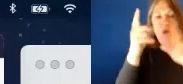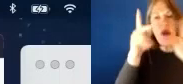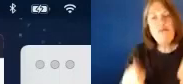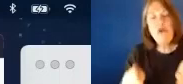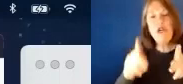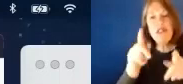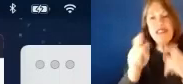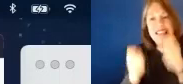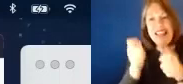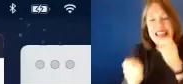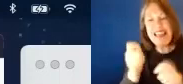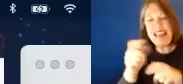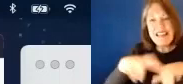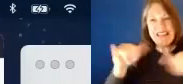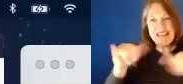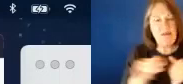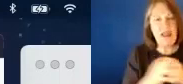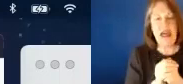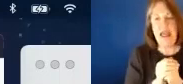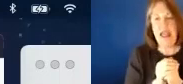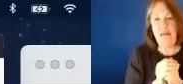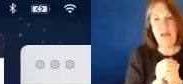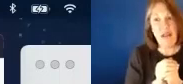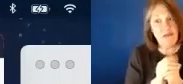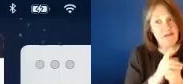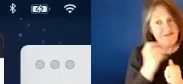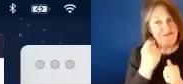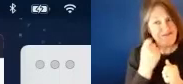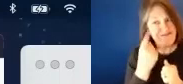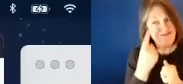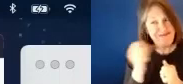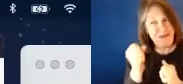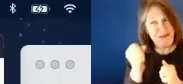at the same time. 07:23:06 There's a risk that if you do, one